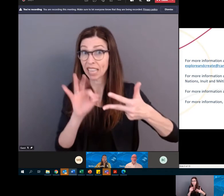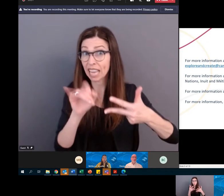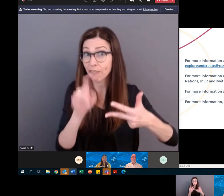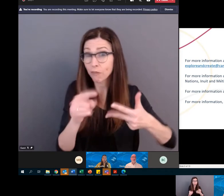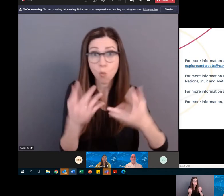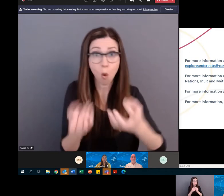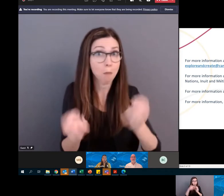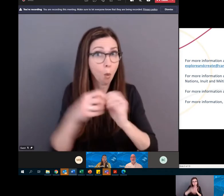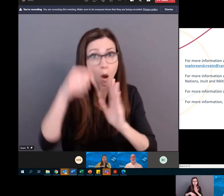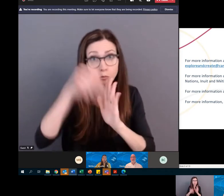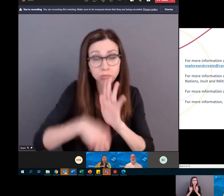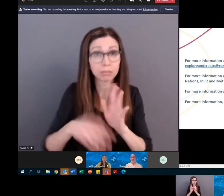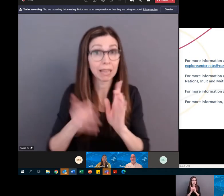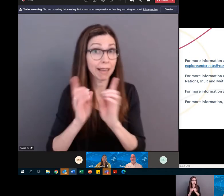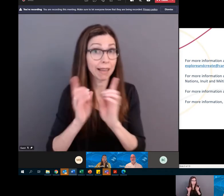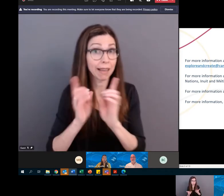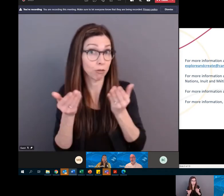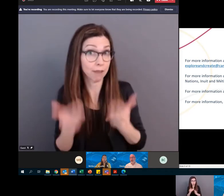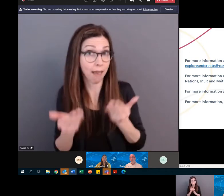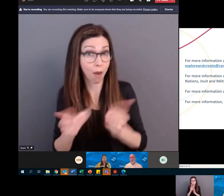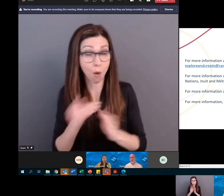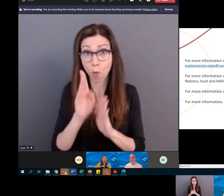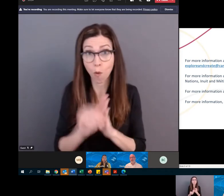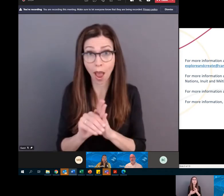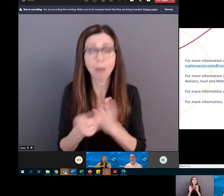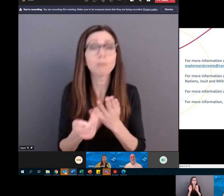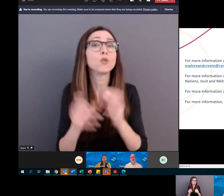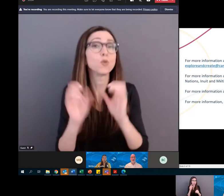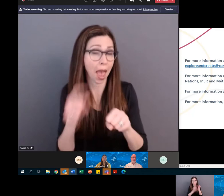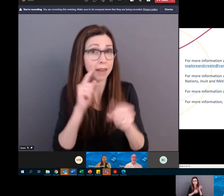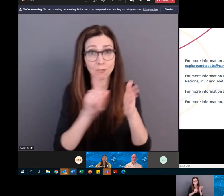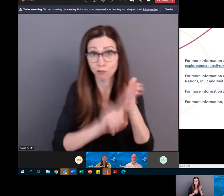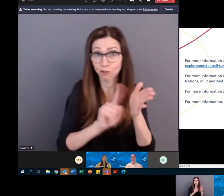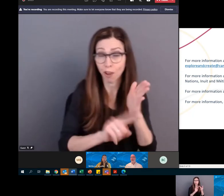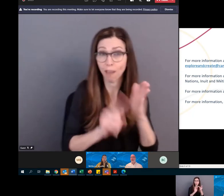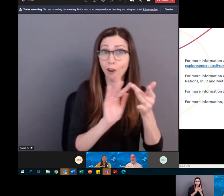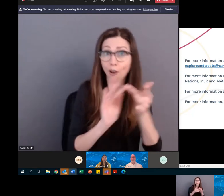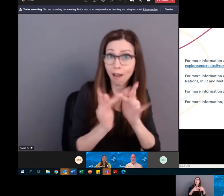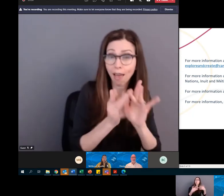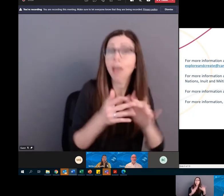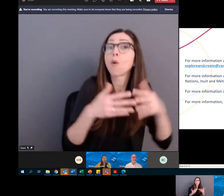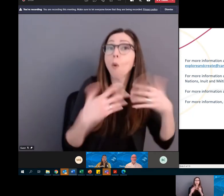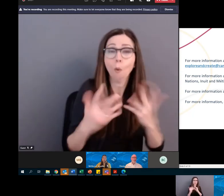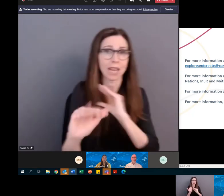or you can send an email to digitalnow@ canadacouncil.ca,